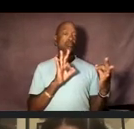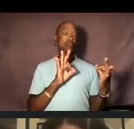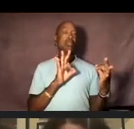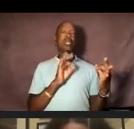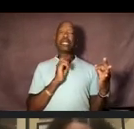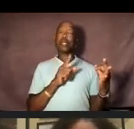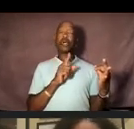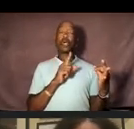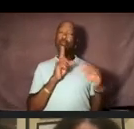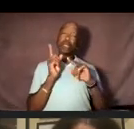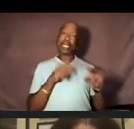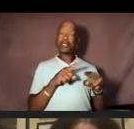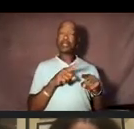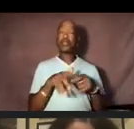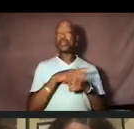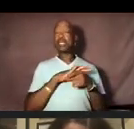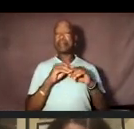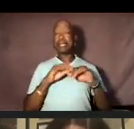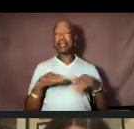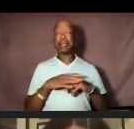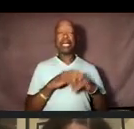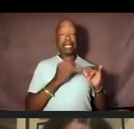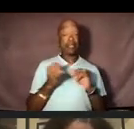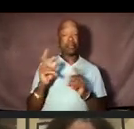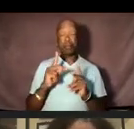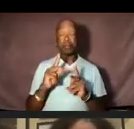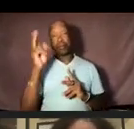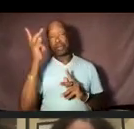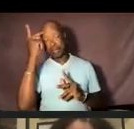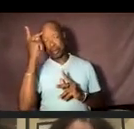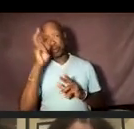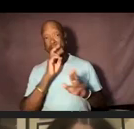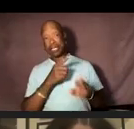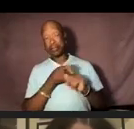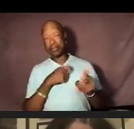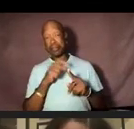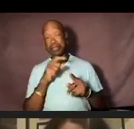pandemic individual people's reactions political reactions from the state the medical system and